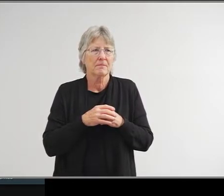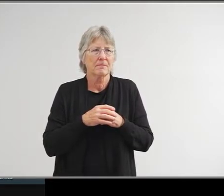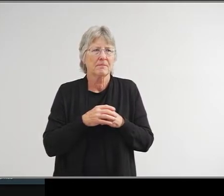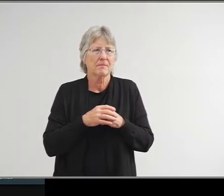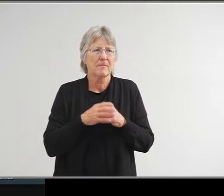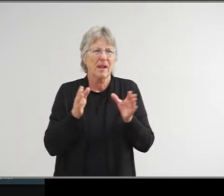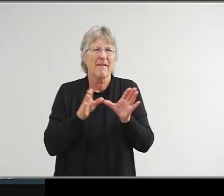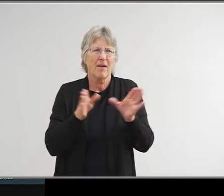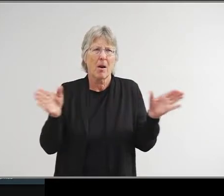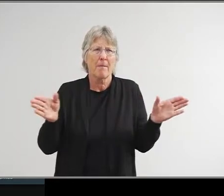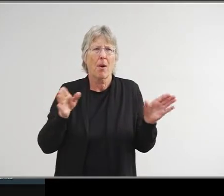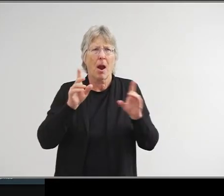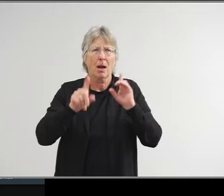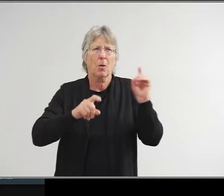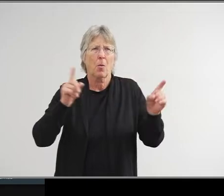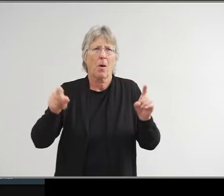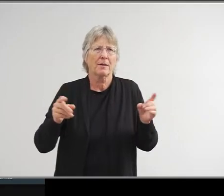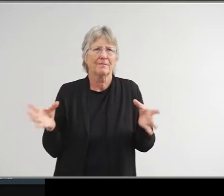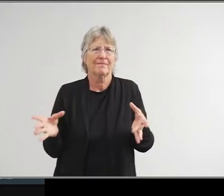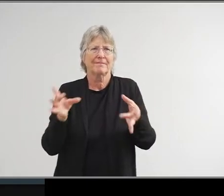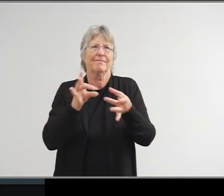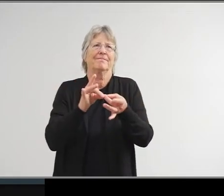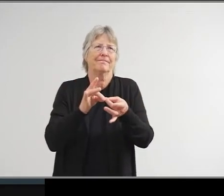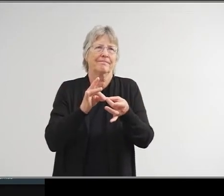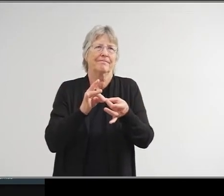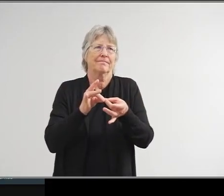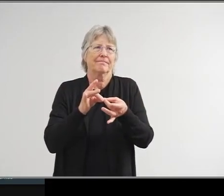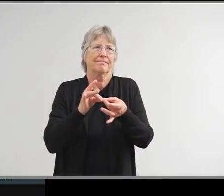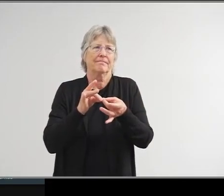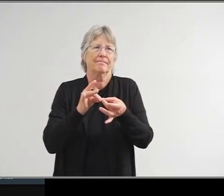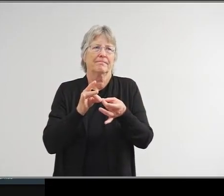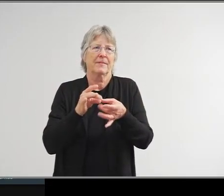but I'll apply it to the context of our CDC and head start